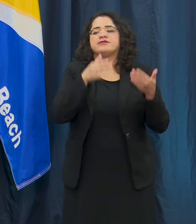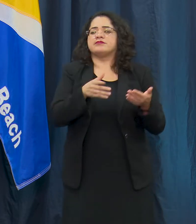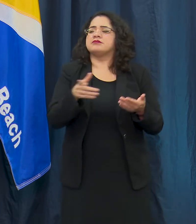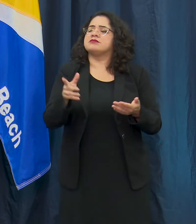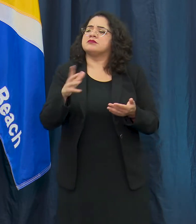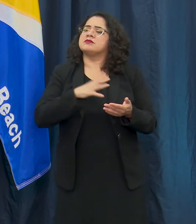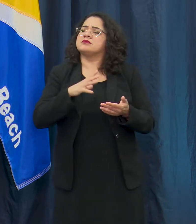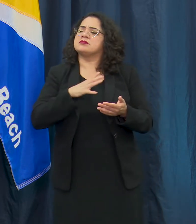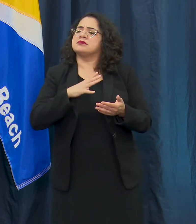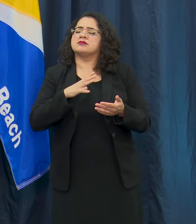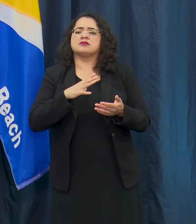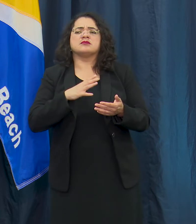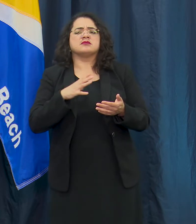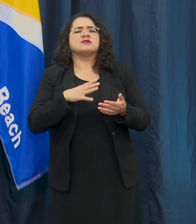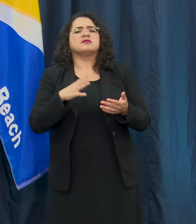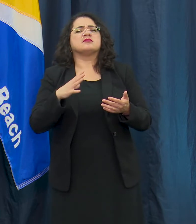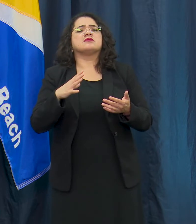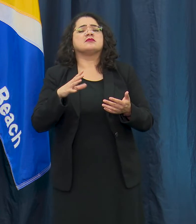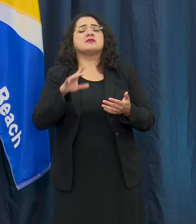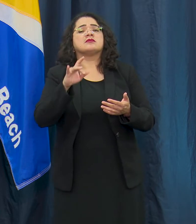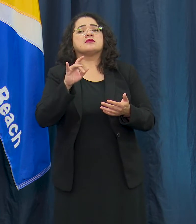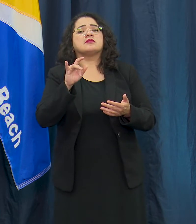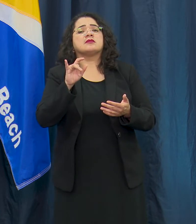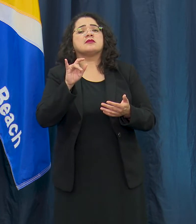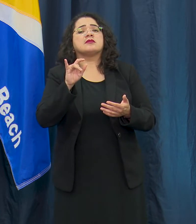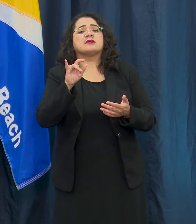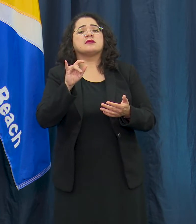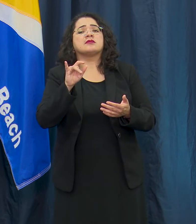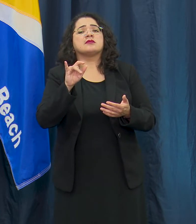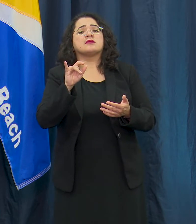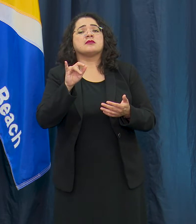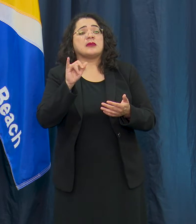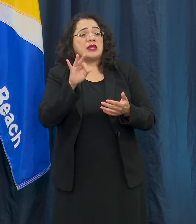questions later. If you weren't able to connect